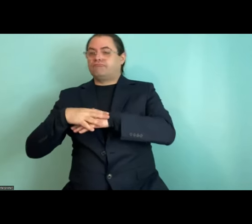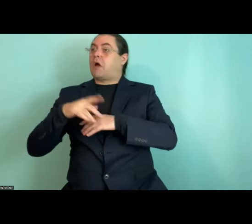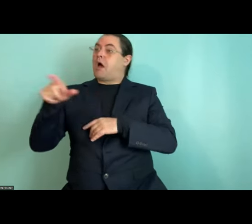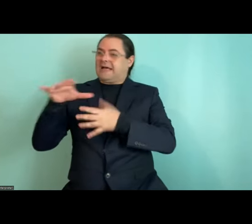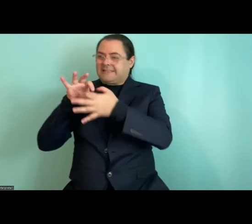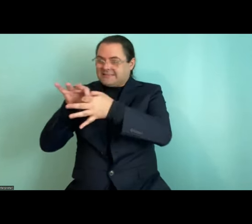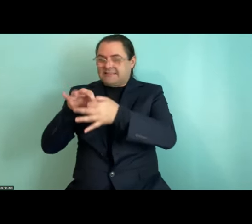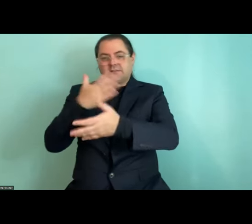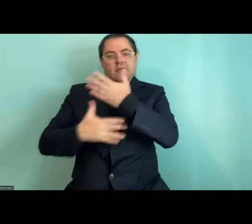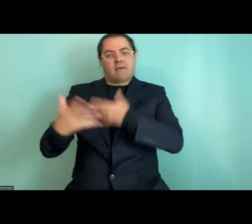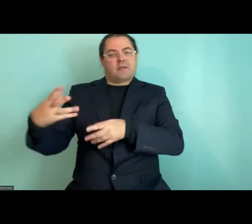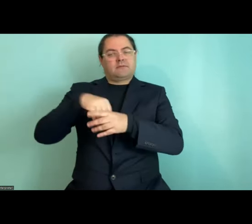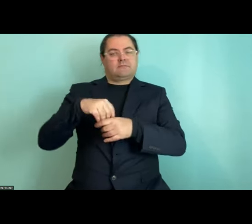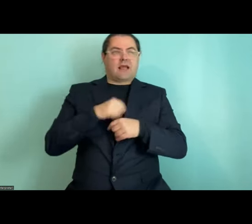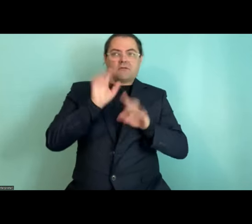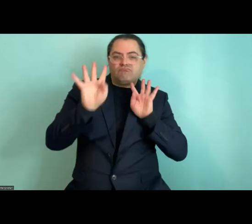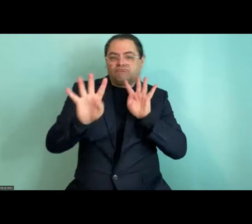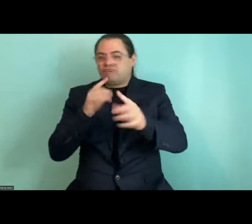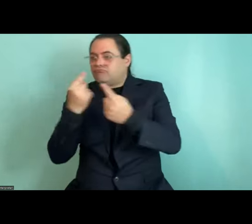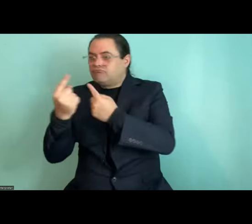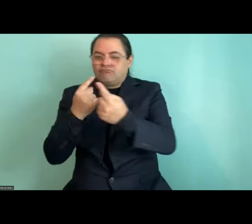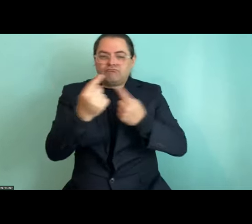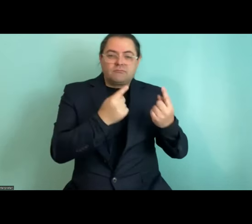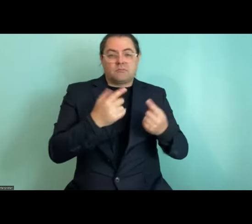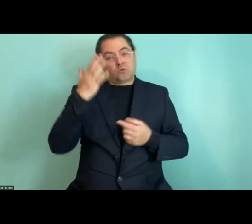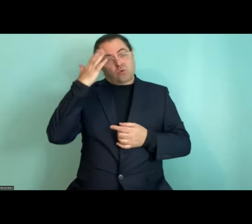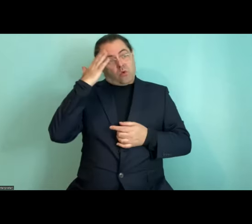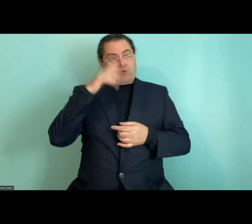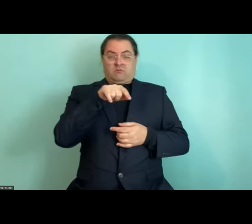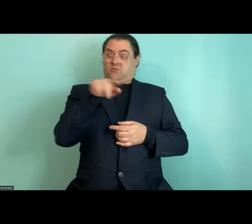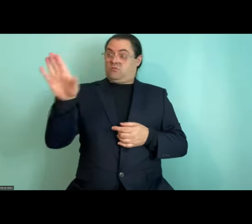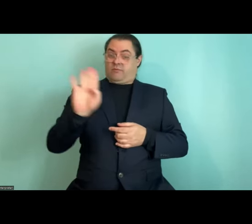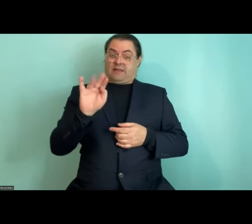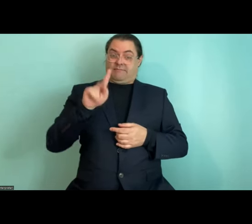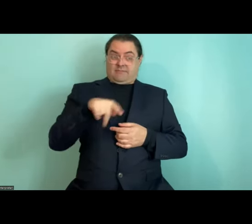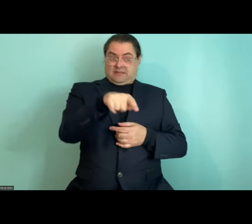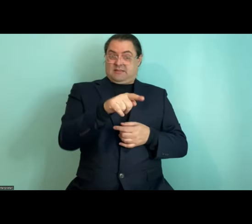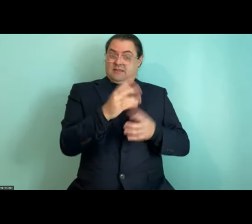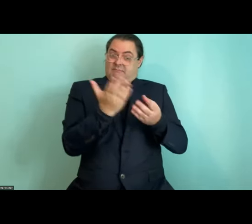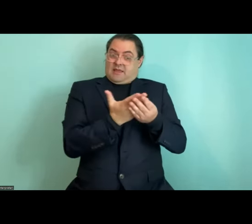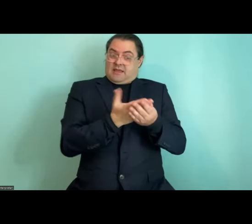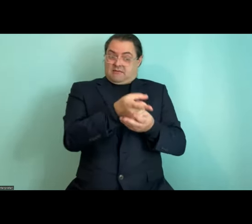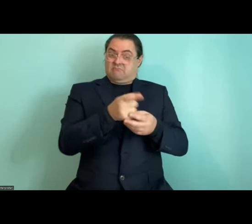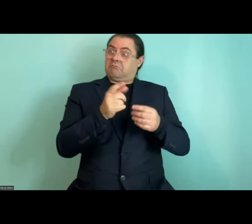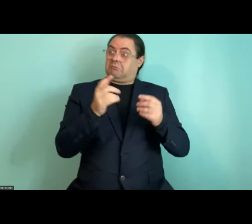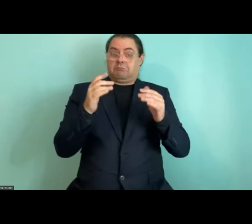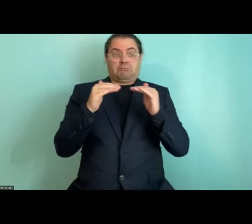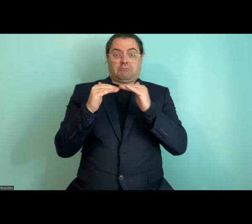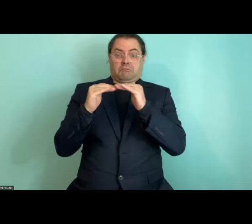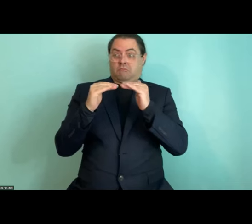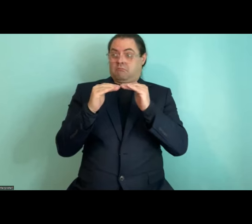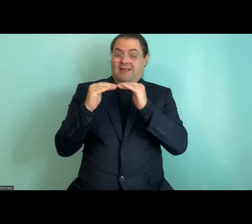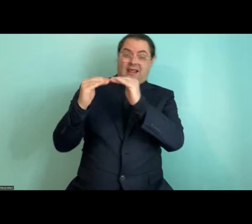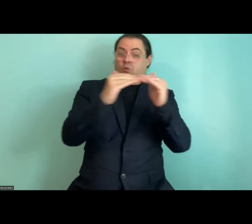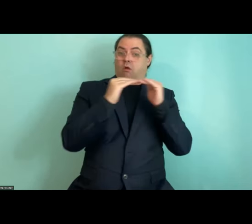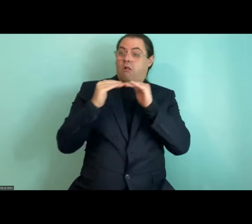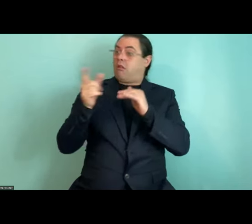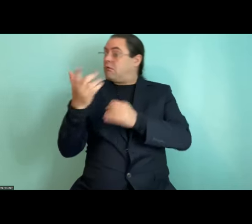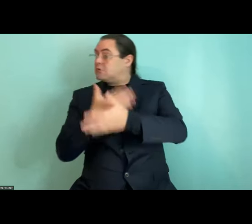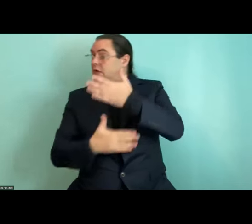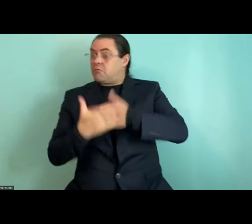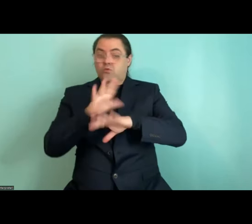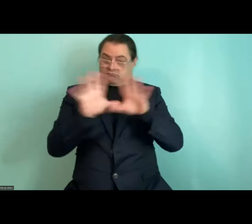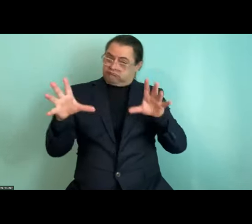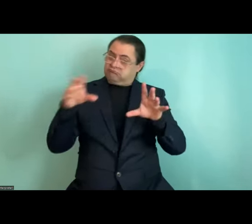five or visit less it assume the person or situation don't get it over to prison for